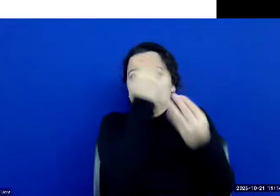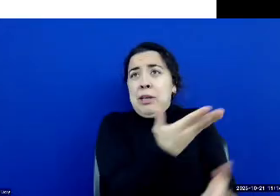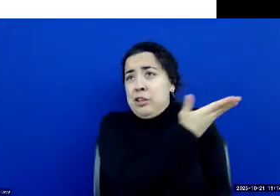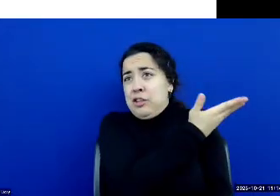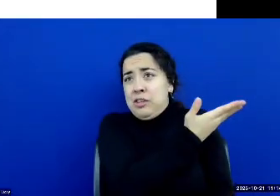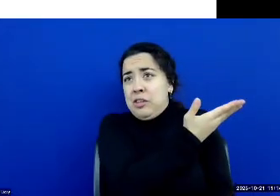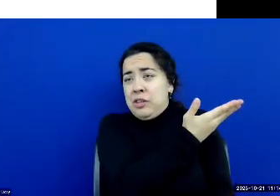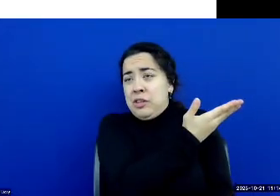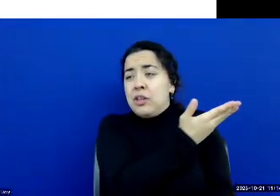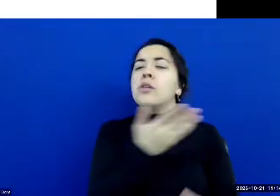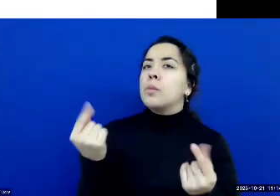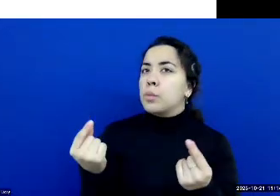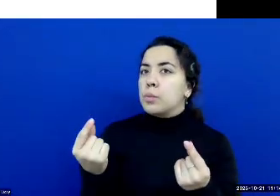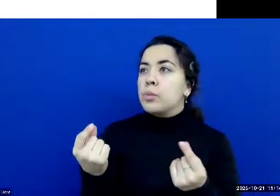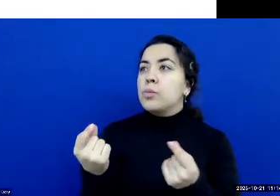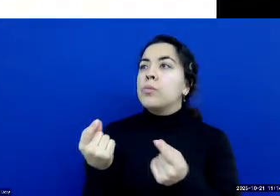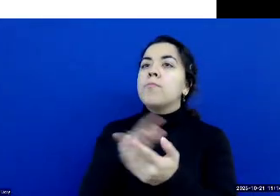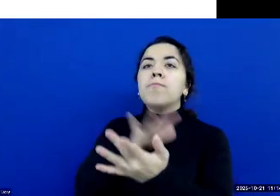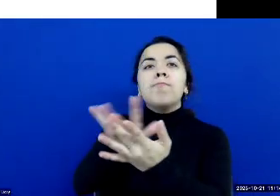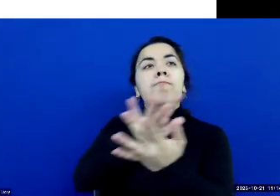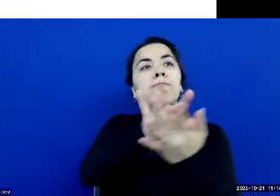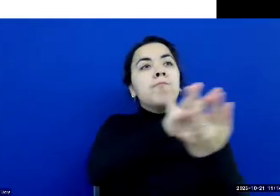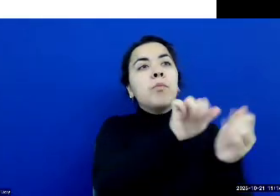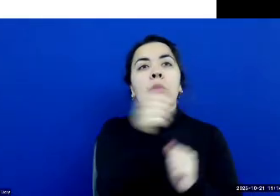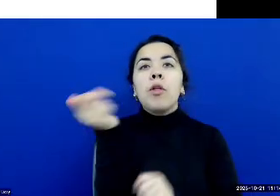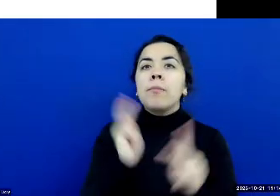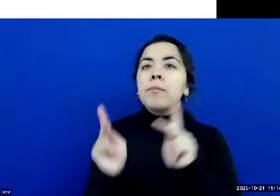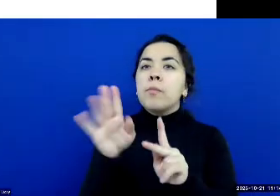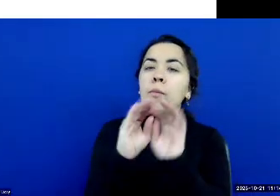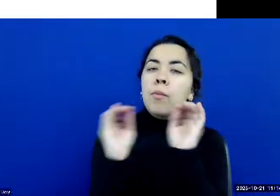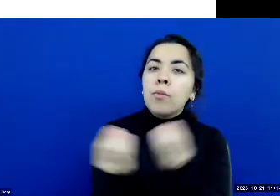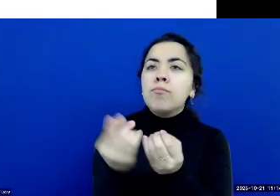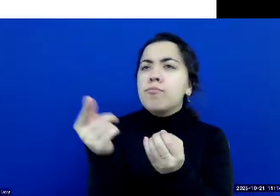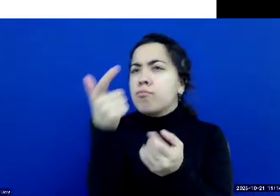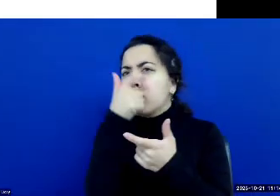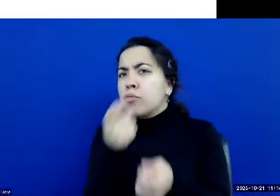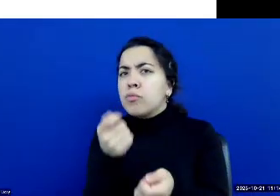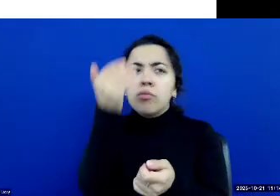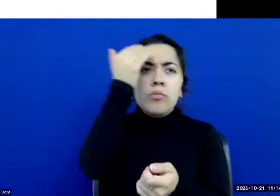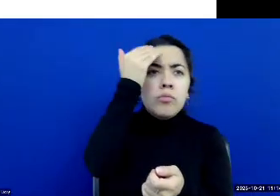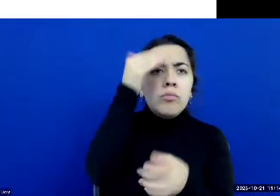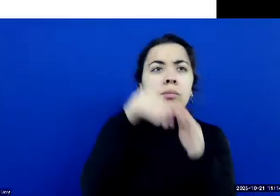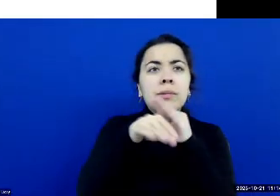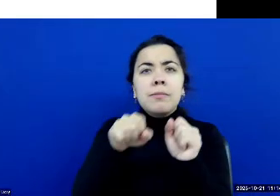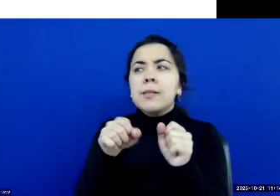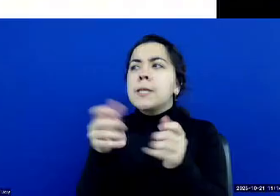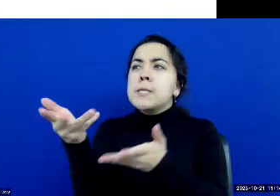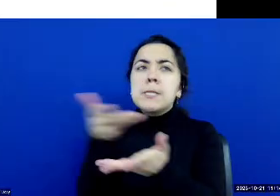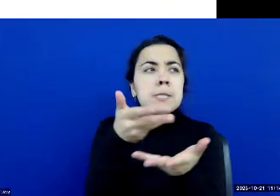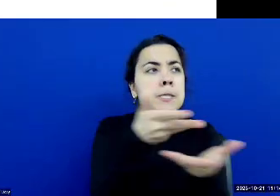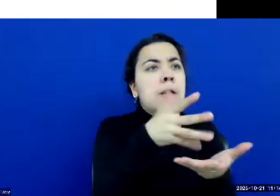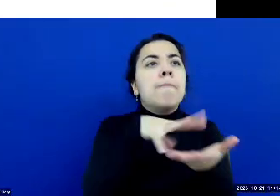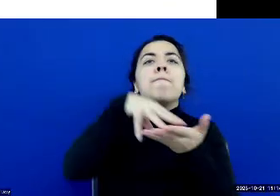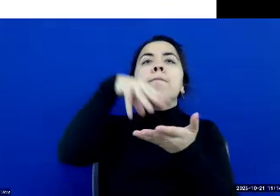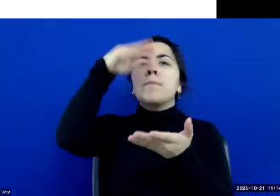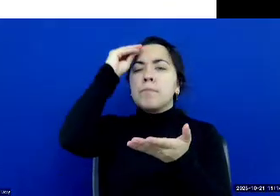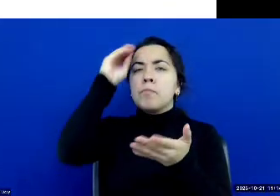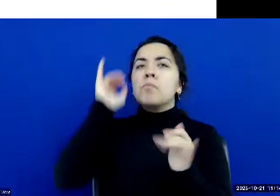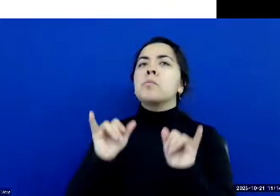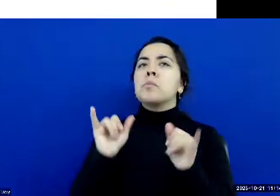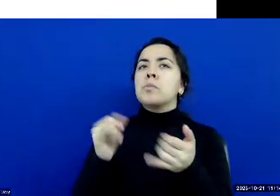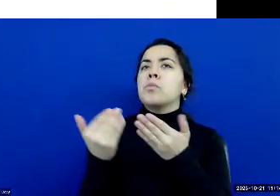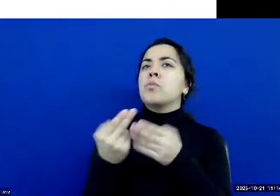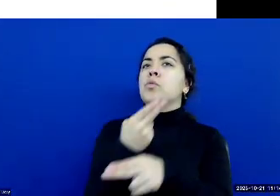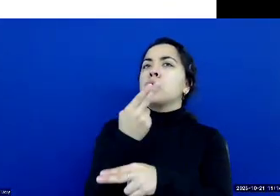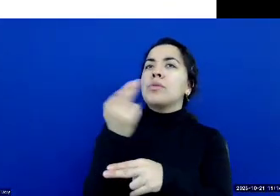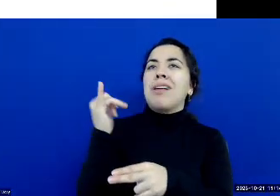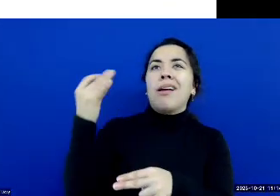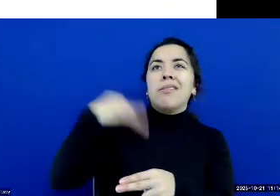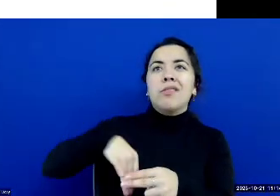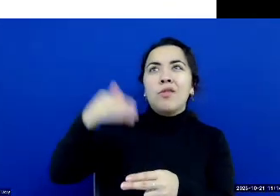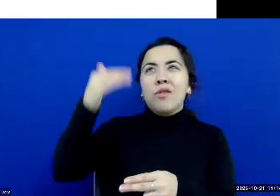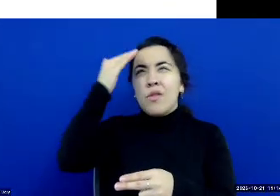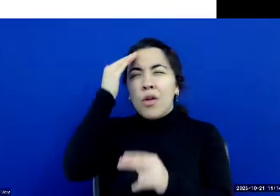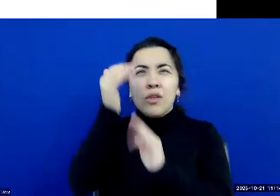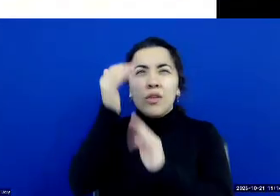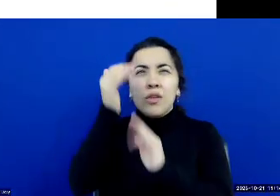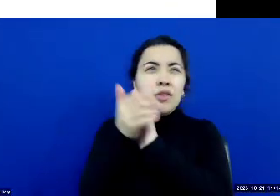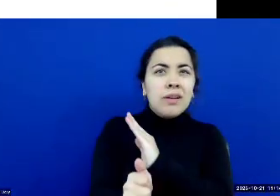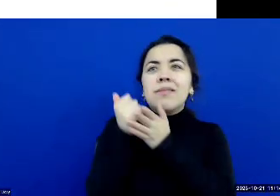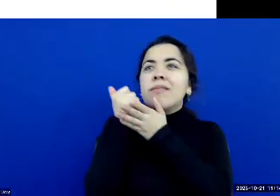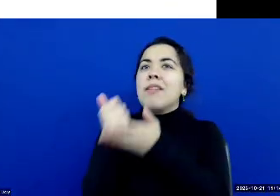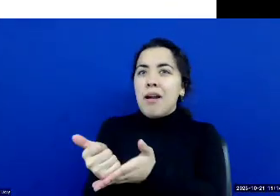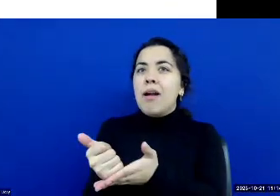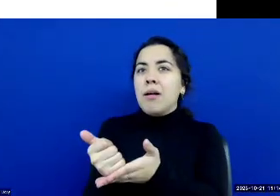Kathleen DeForest: So connect with other people in your organization who are interested or knowledgeable about accessibility, and learn from one another, and use each other's knowledge and strength to help